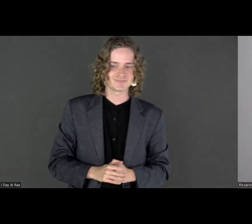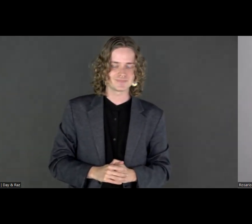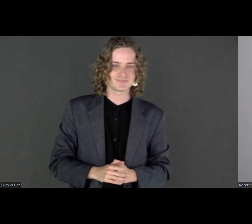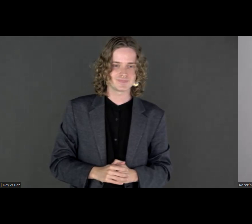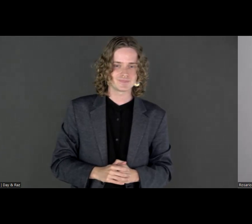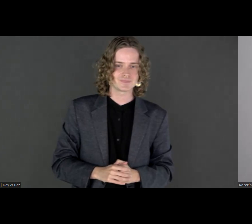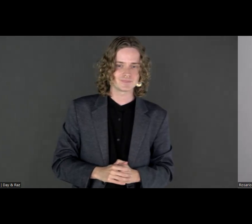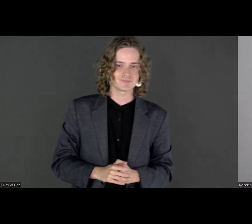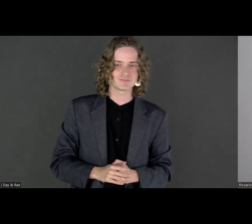Thank you, thank you Rosario.